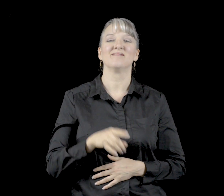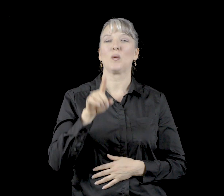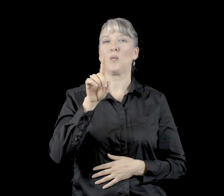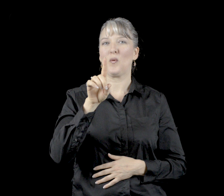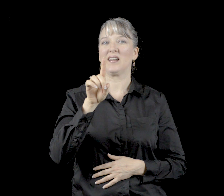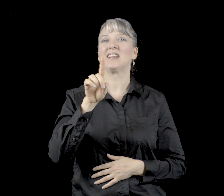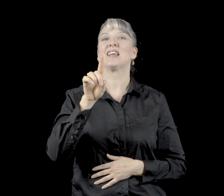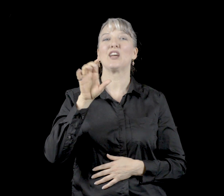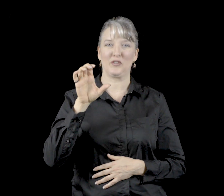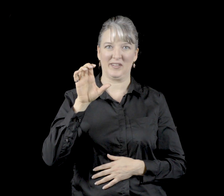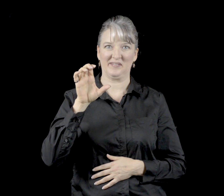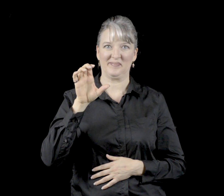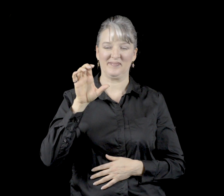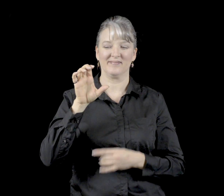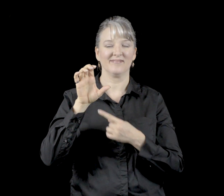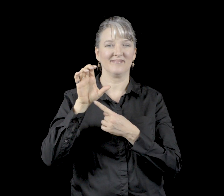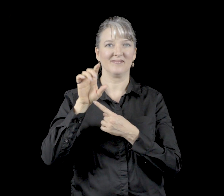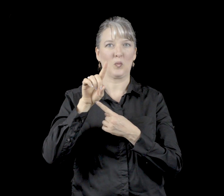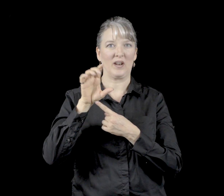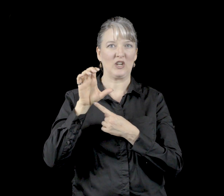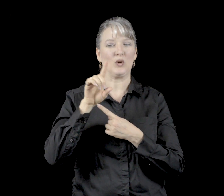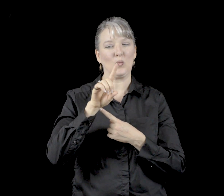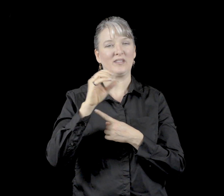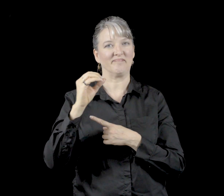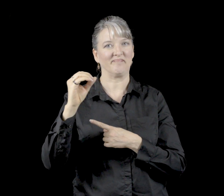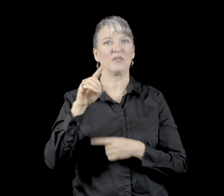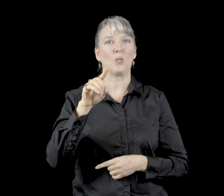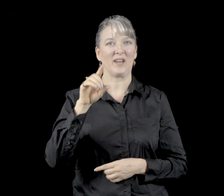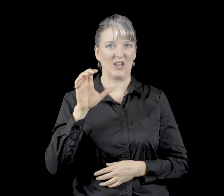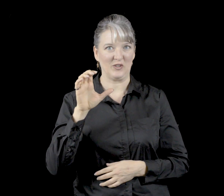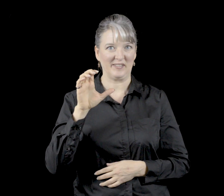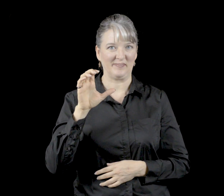100 [C=100]